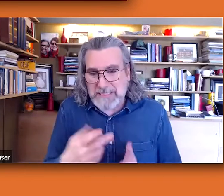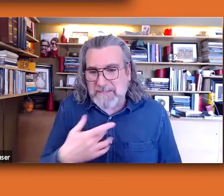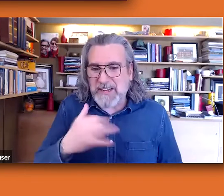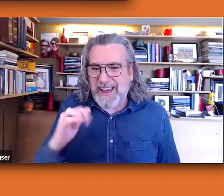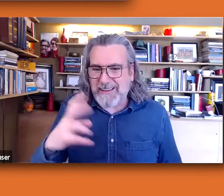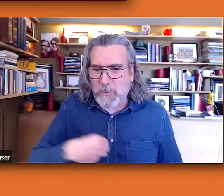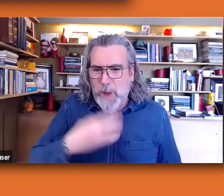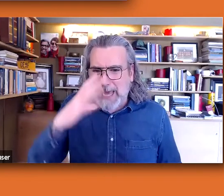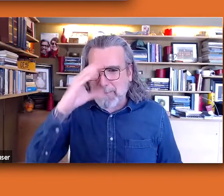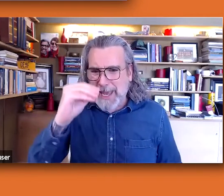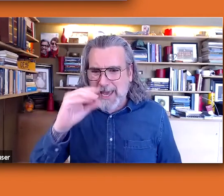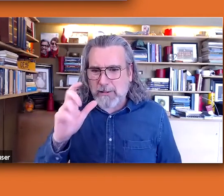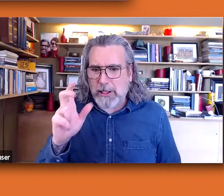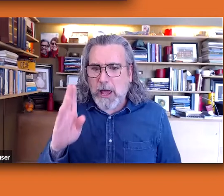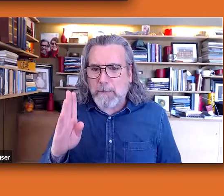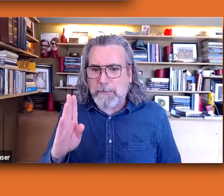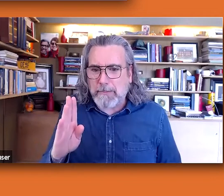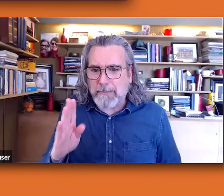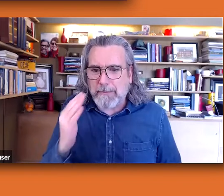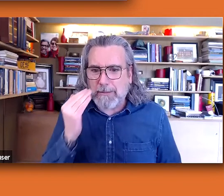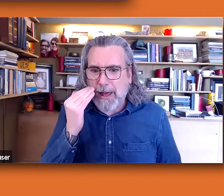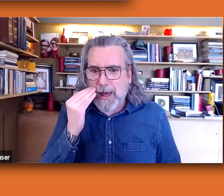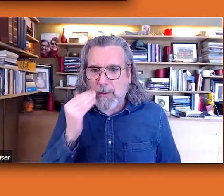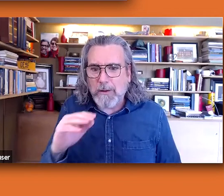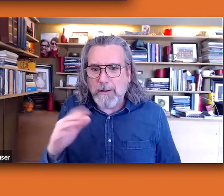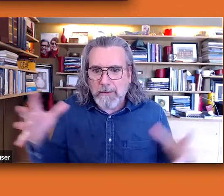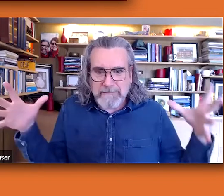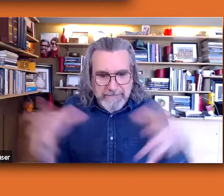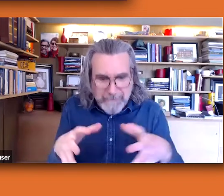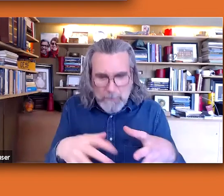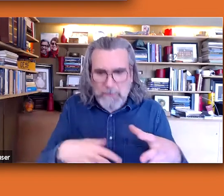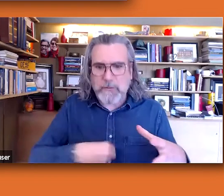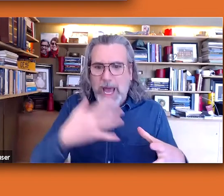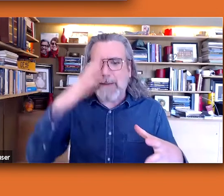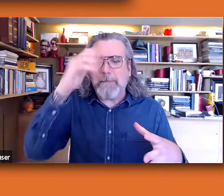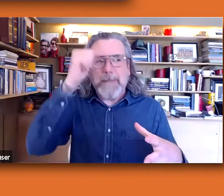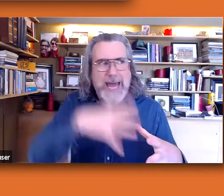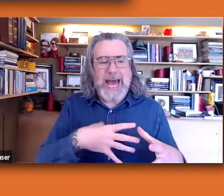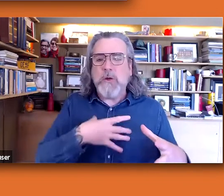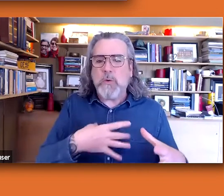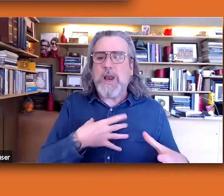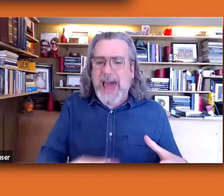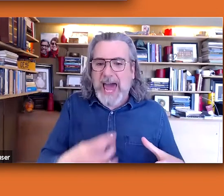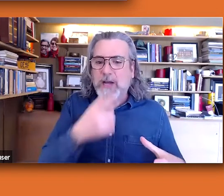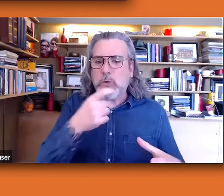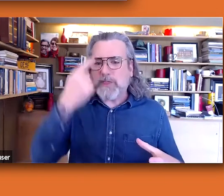Honestly, historically, this has seemed like the white male club,